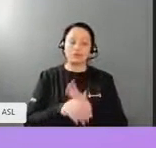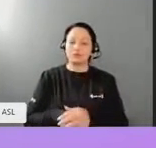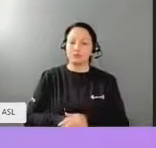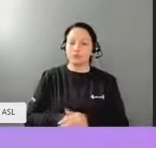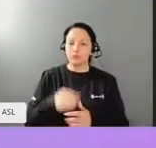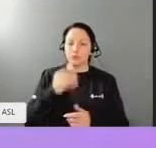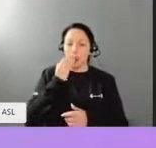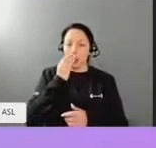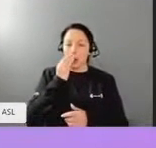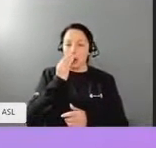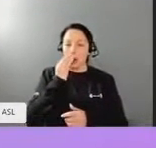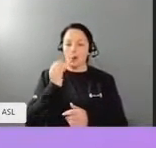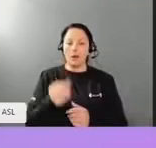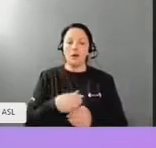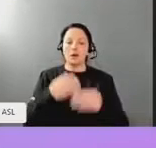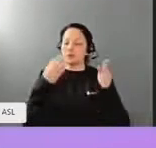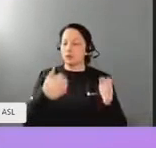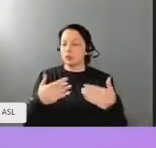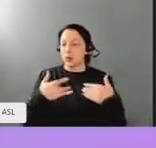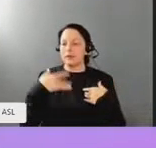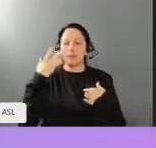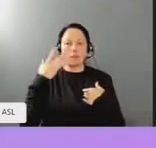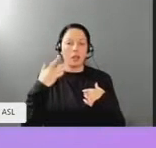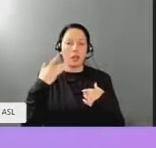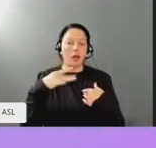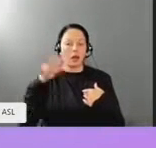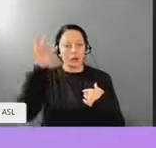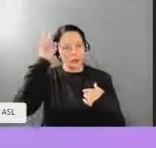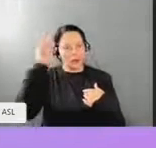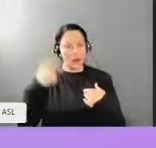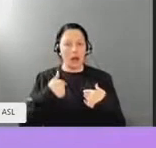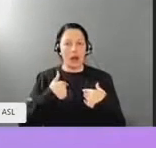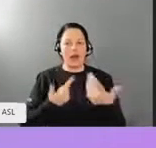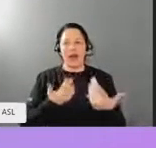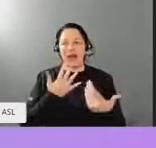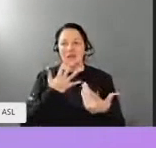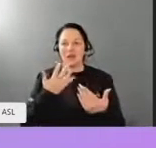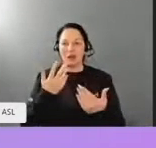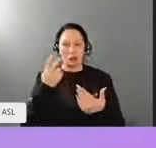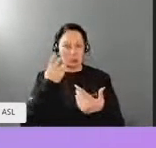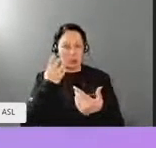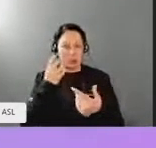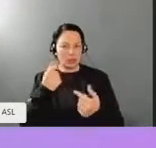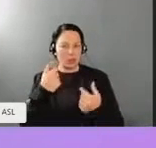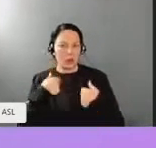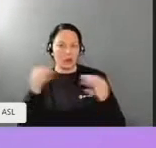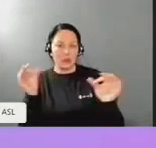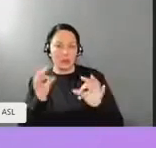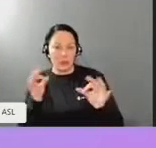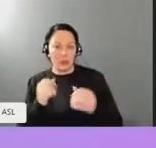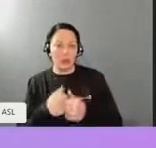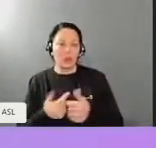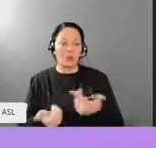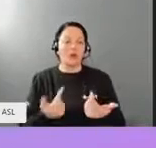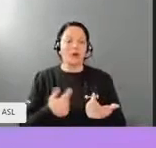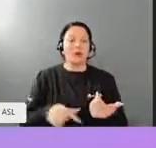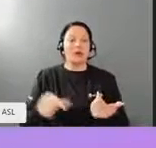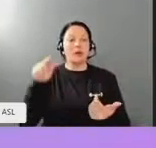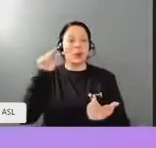three different characters. 3 illustrations of different characters. A person -- I'm going to say blantyre. I am